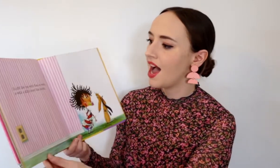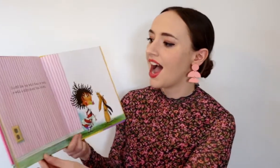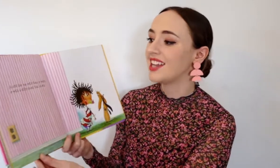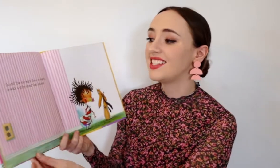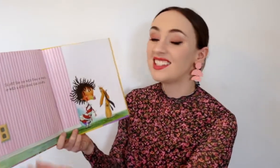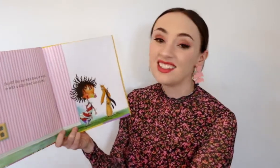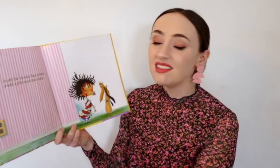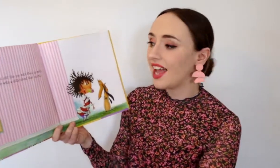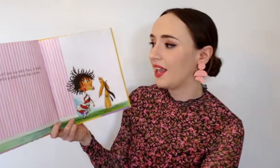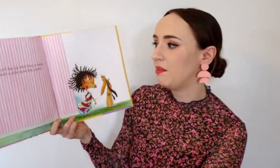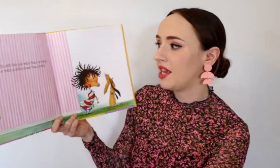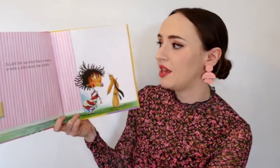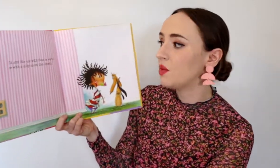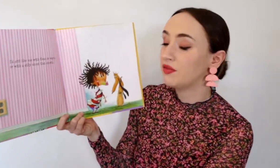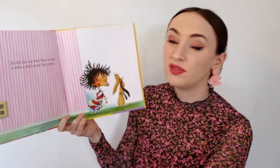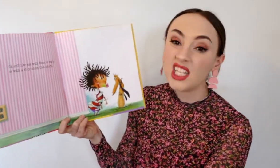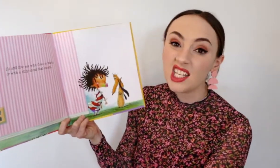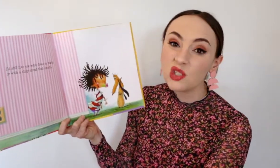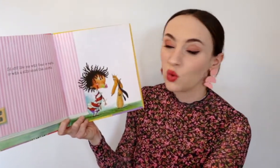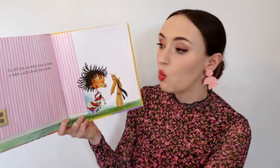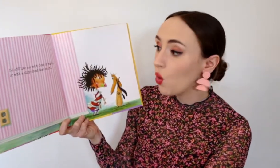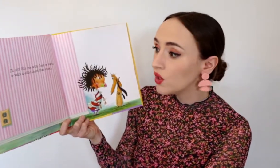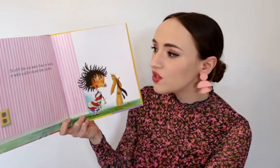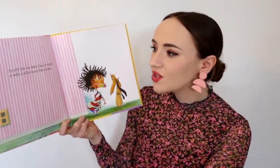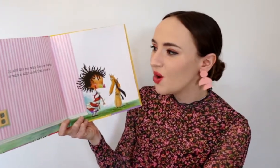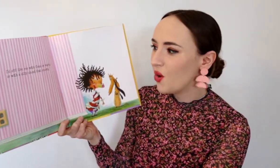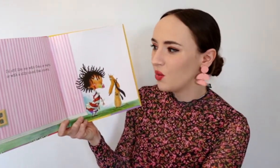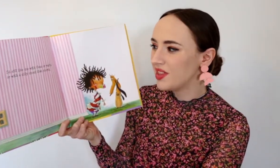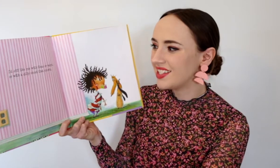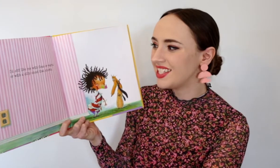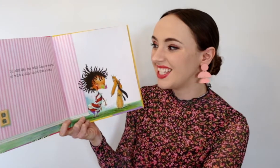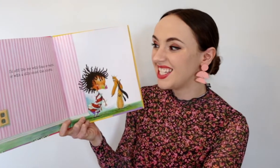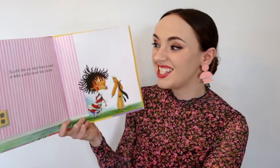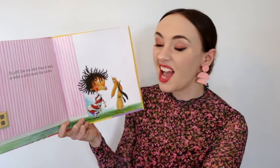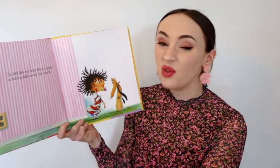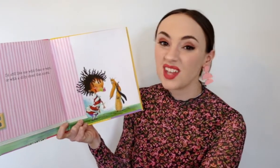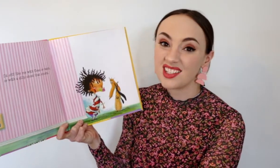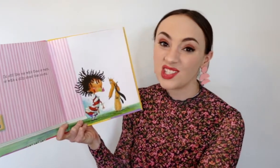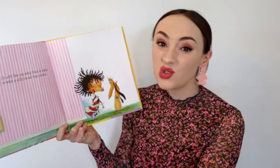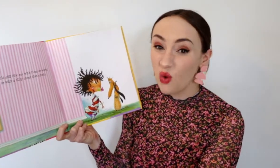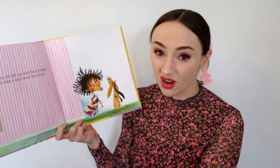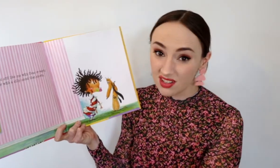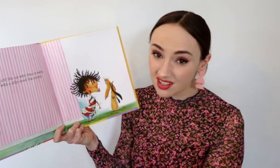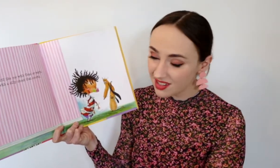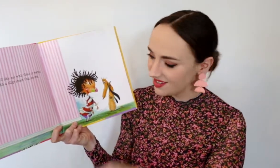I'd still like me with fleas or warts or with a silly snout that snorts